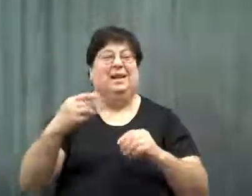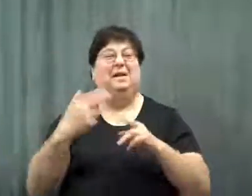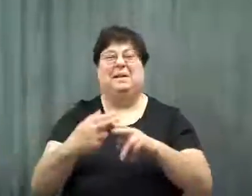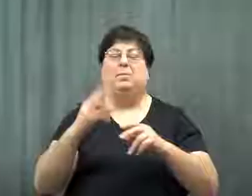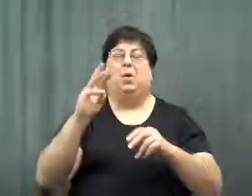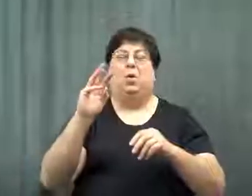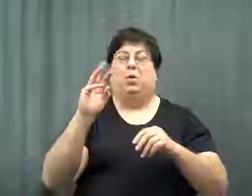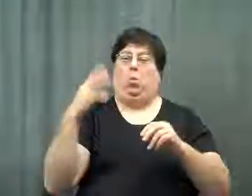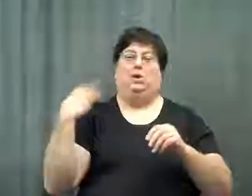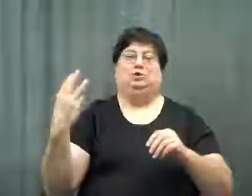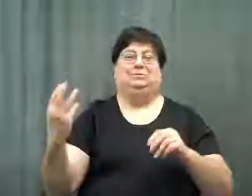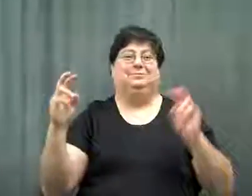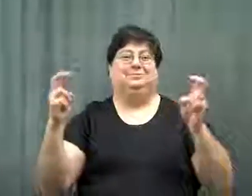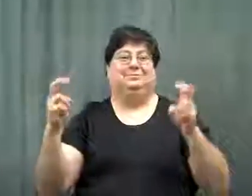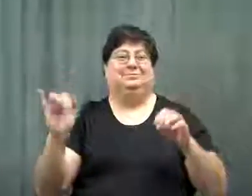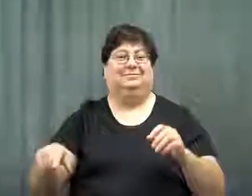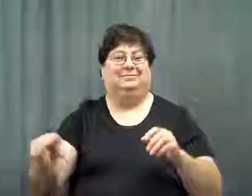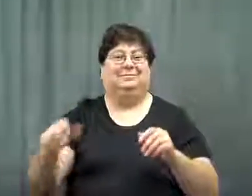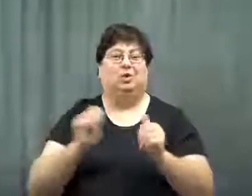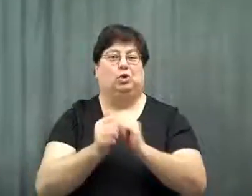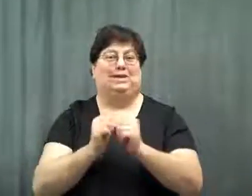It was called the Washington Race Course.